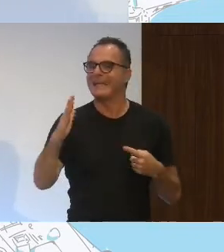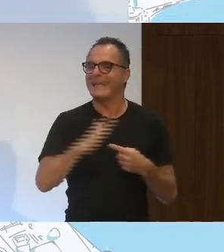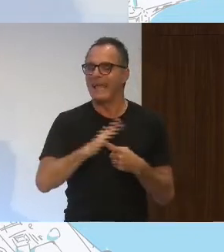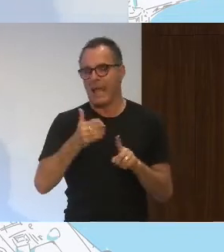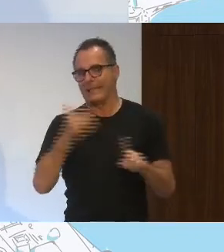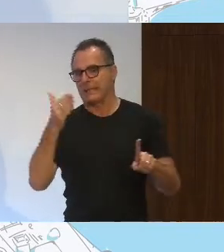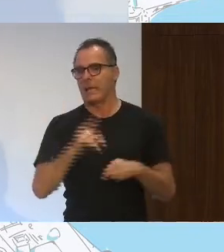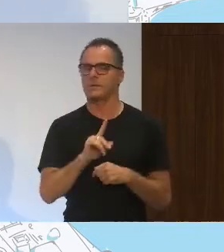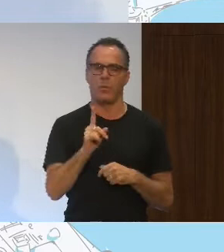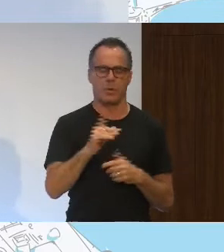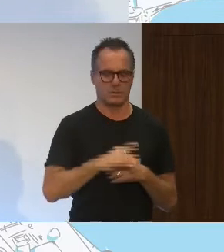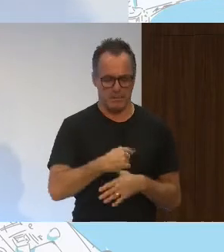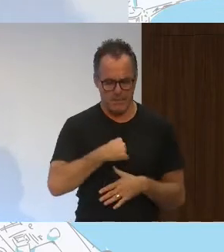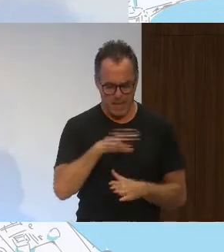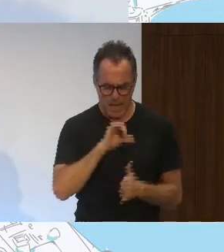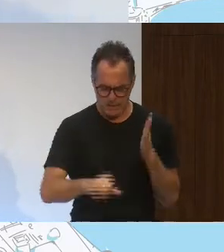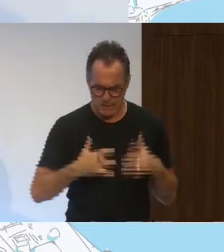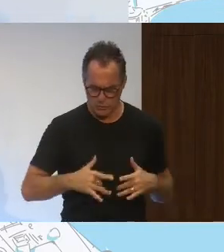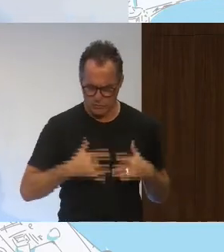and that is that I begin to feel very vulnerable,